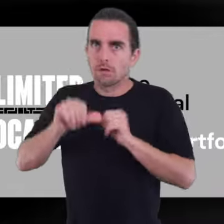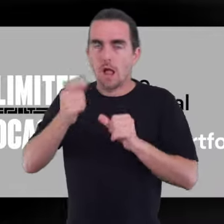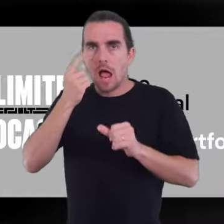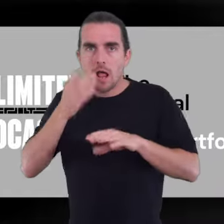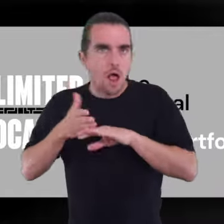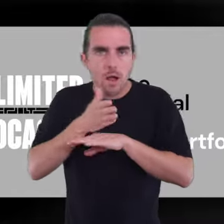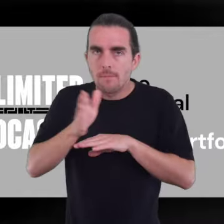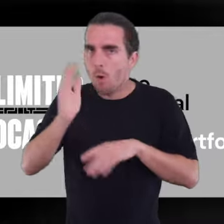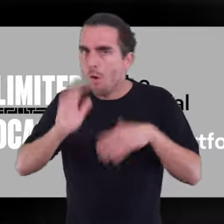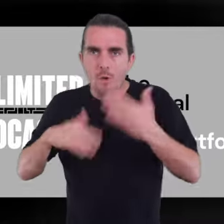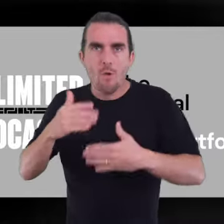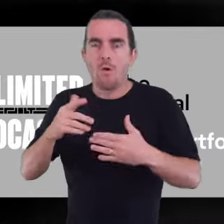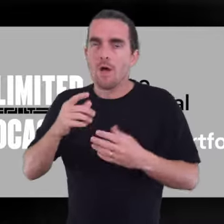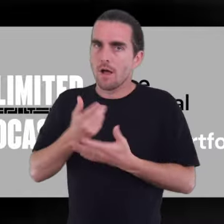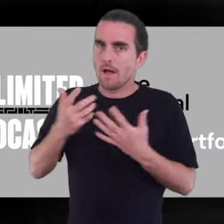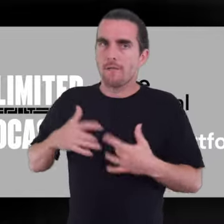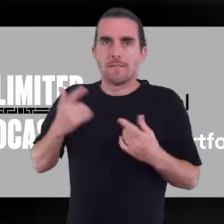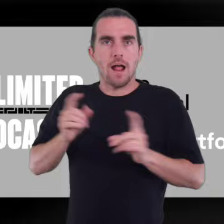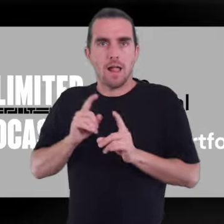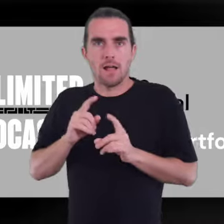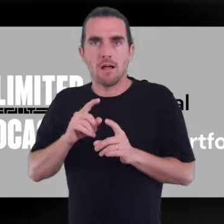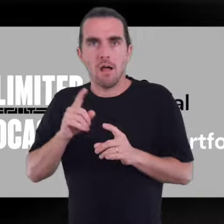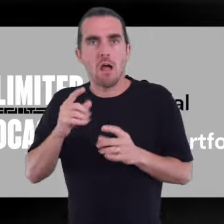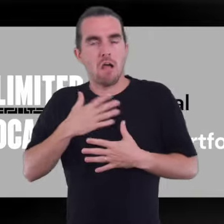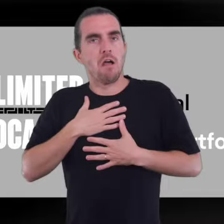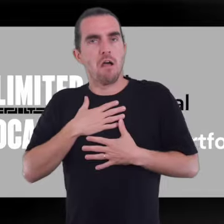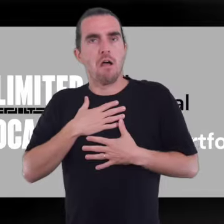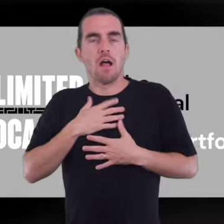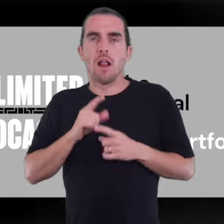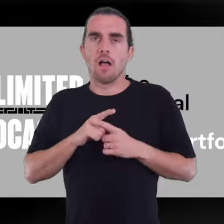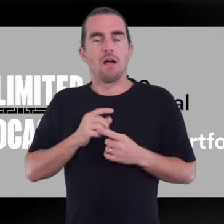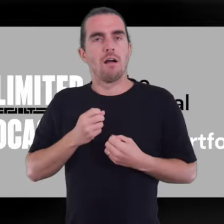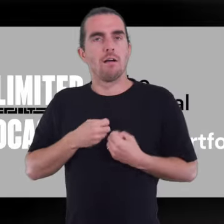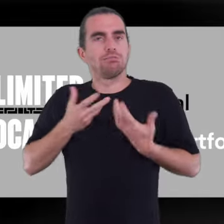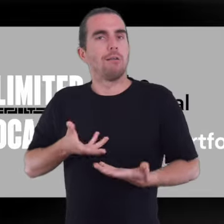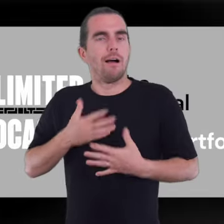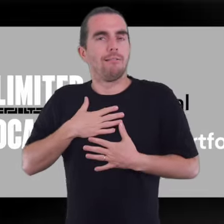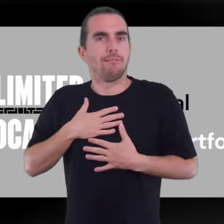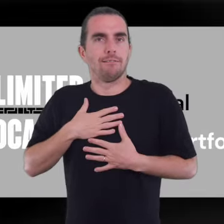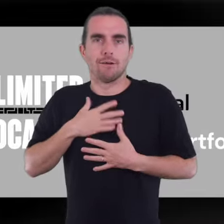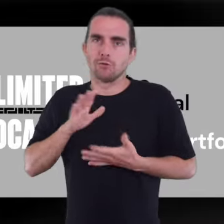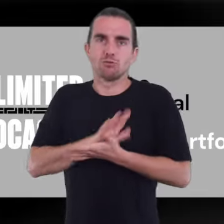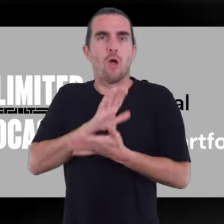and how it makes them feel. And a little bit of a cathartic release, because I'm trying to make this joyful,